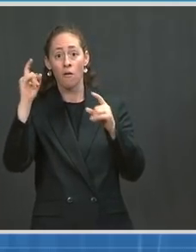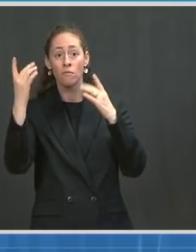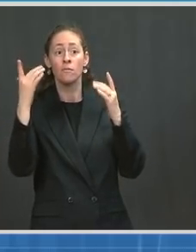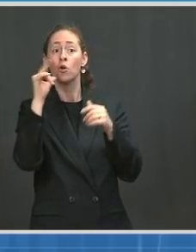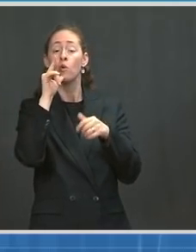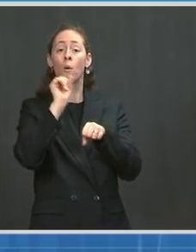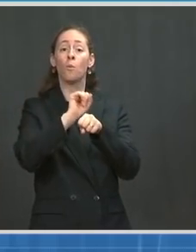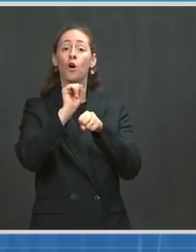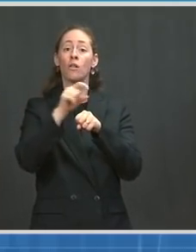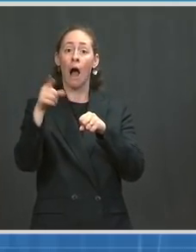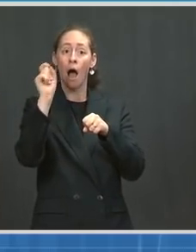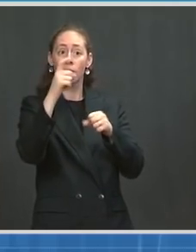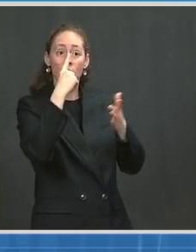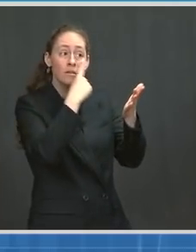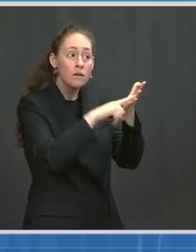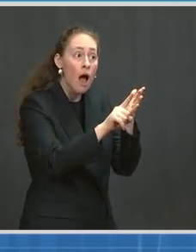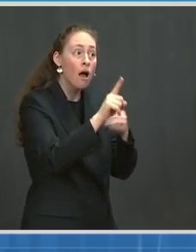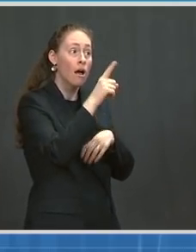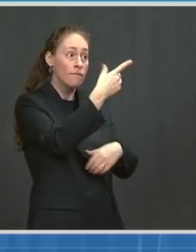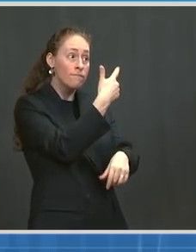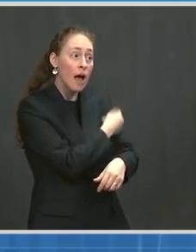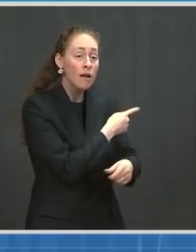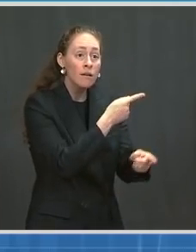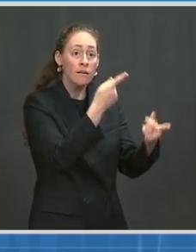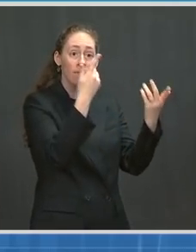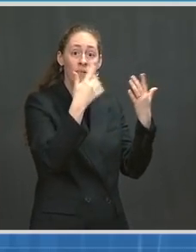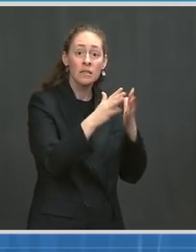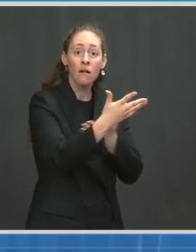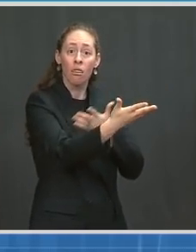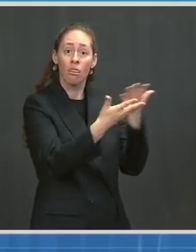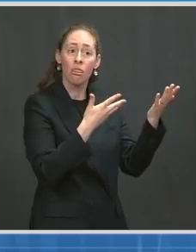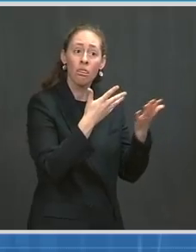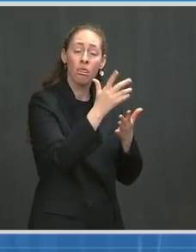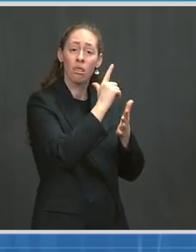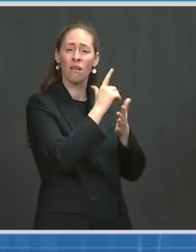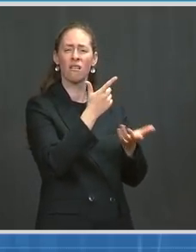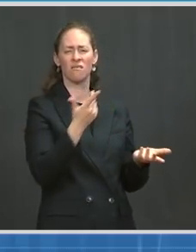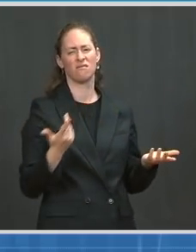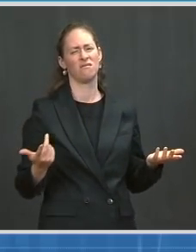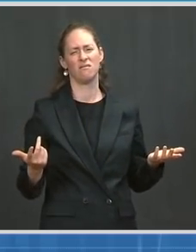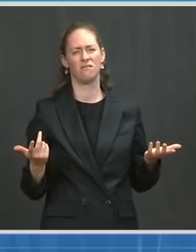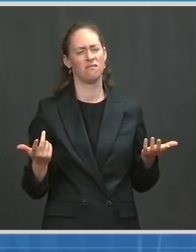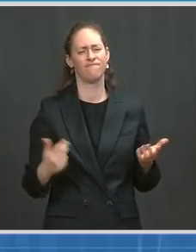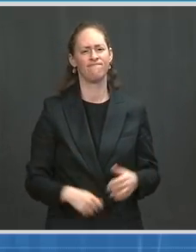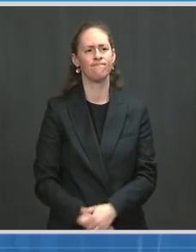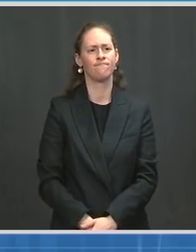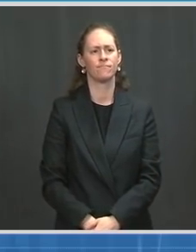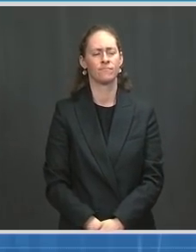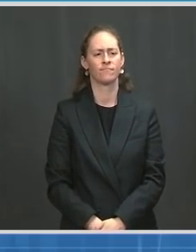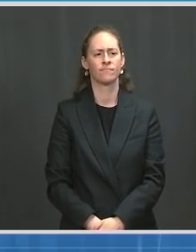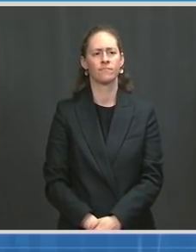I mean, there's -- a friend of mine told me that a customer threatened to get her fired because she asked him to wear a mask.